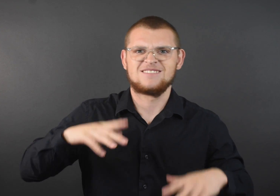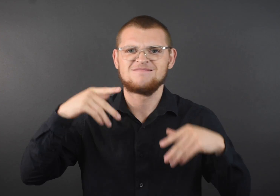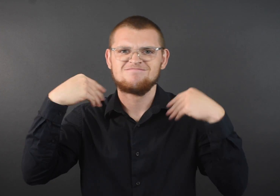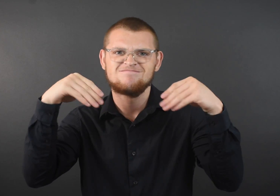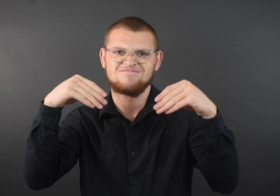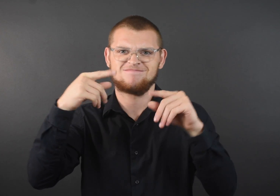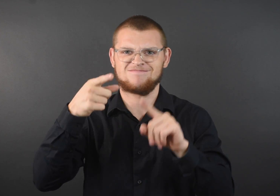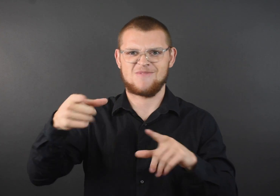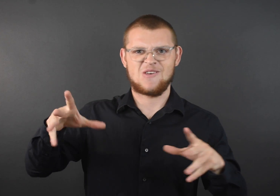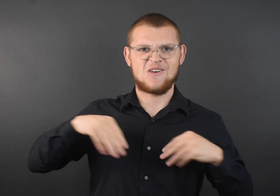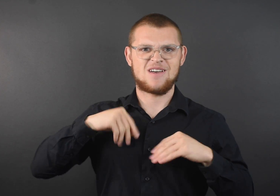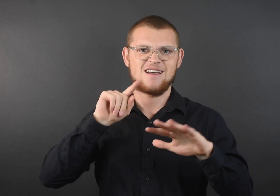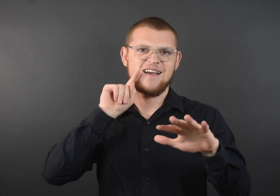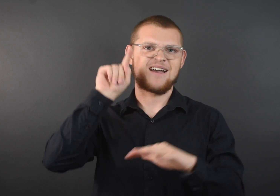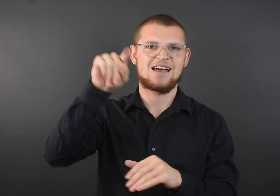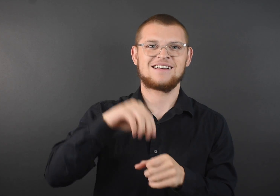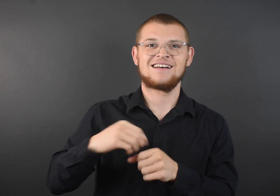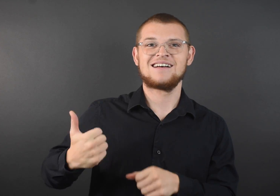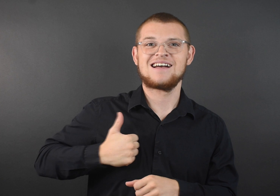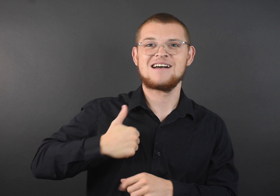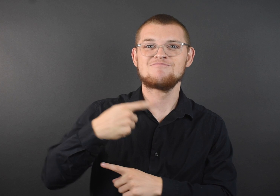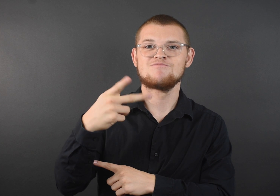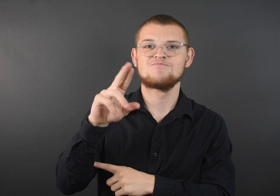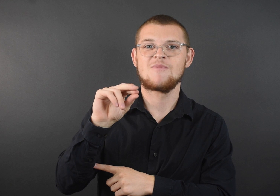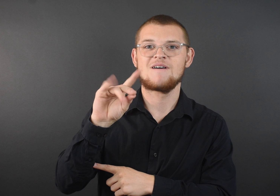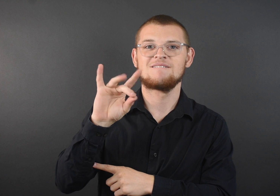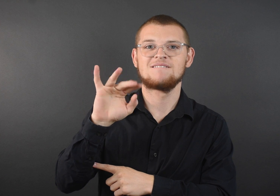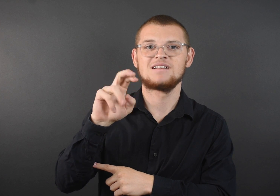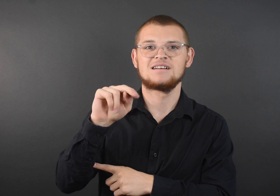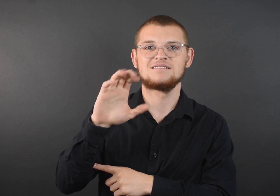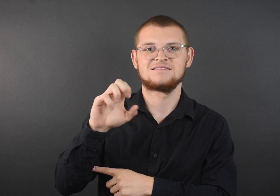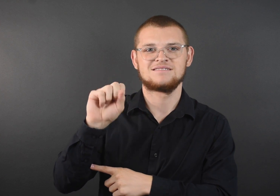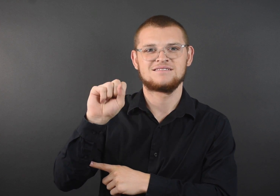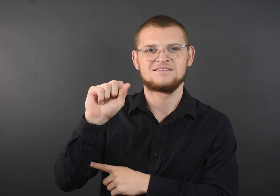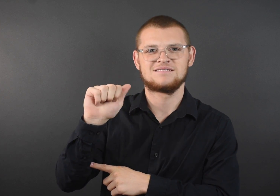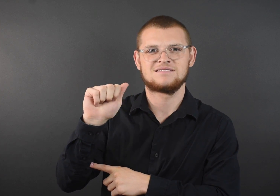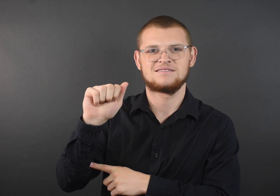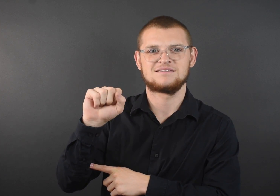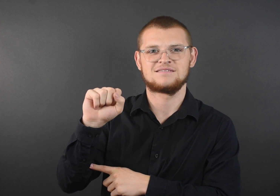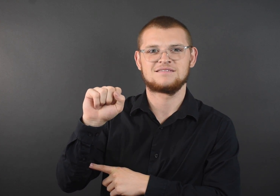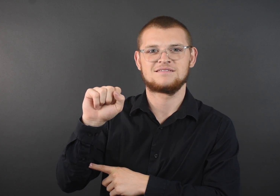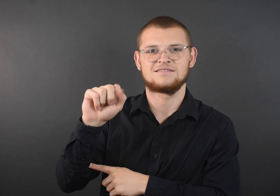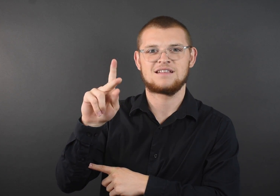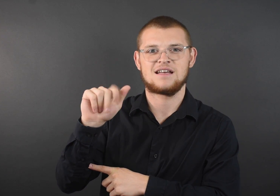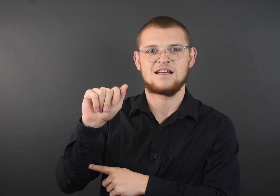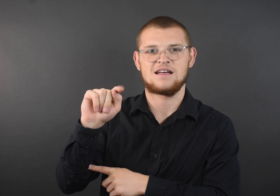outfitting lodge he owns with two others in the Canadian province of Saskatchewan